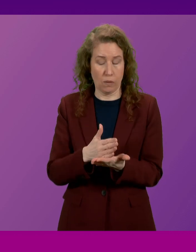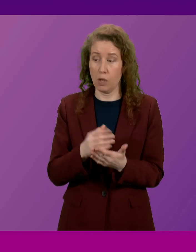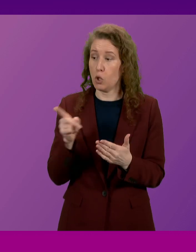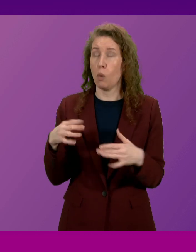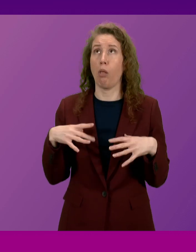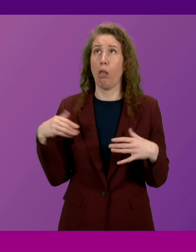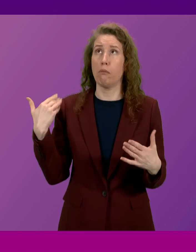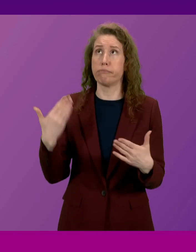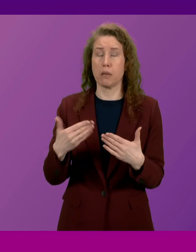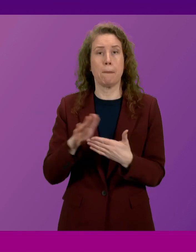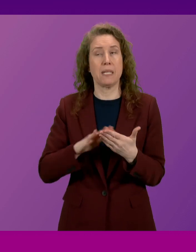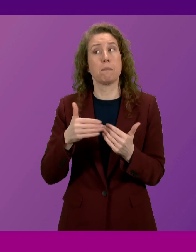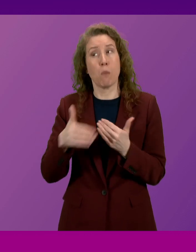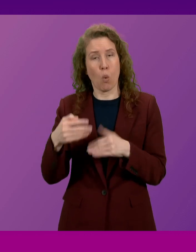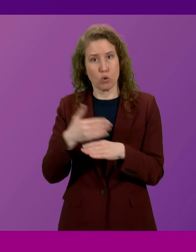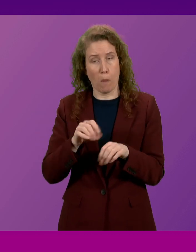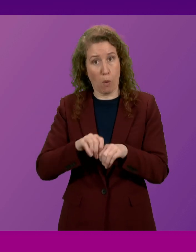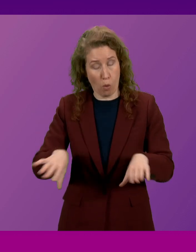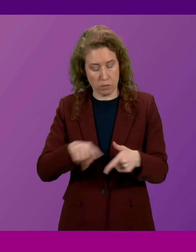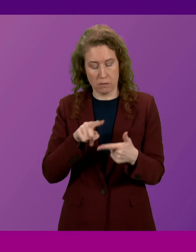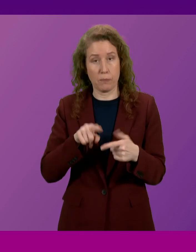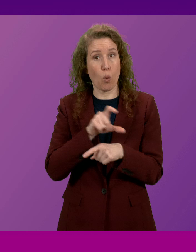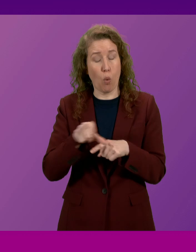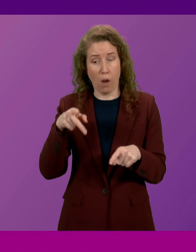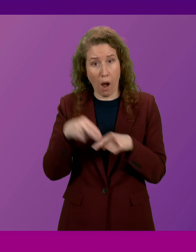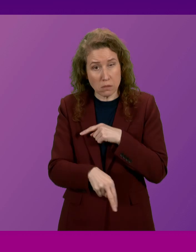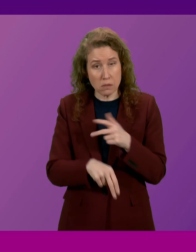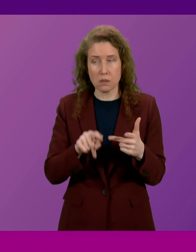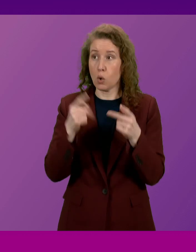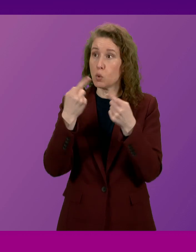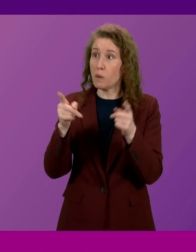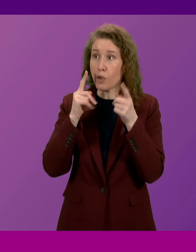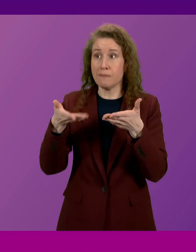will result in more jobs, courses and even institutions going under.